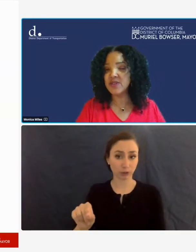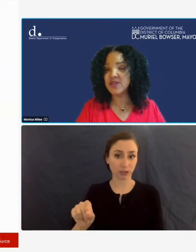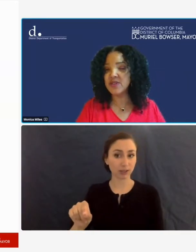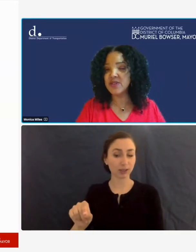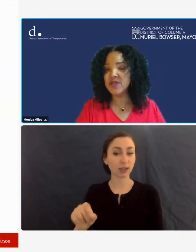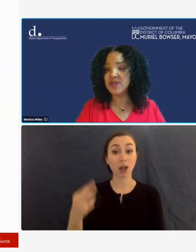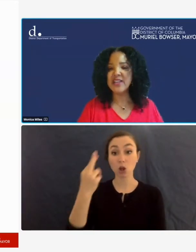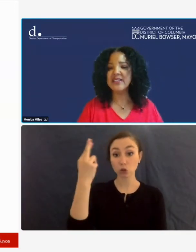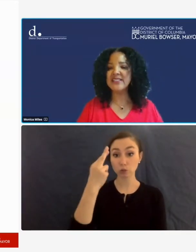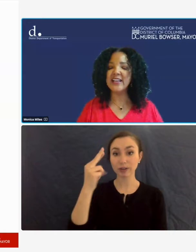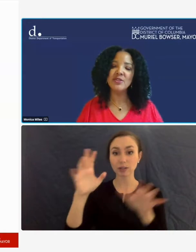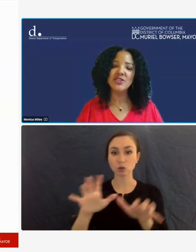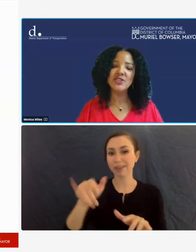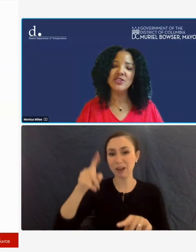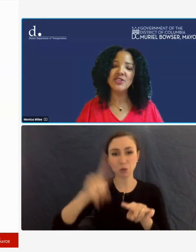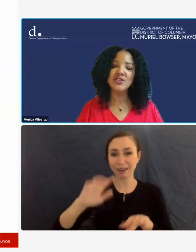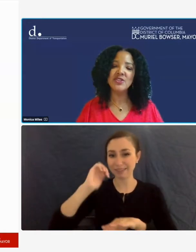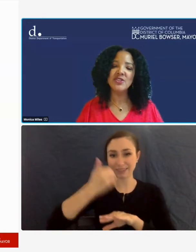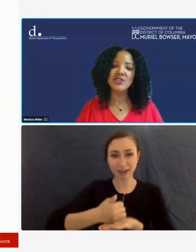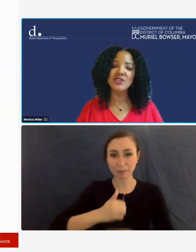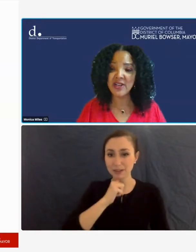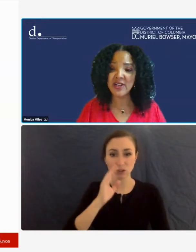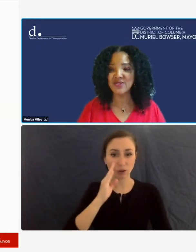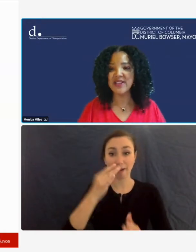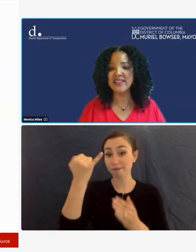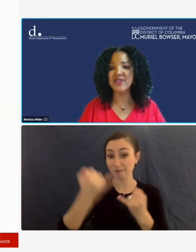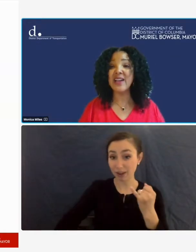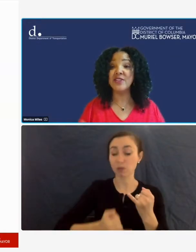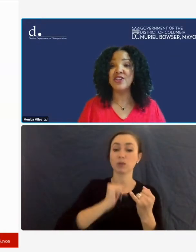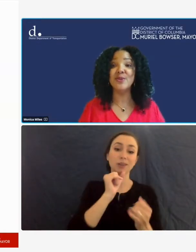because you can't establish an indirect a final indirect cost rate until after the year is over